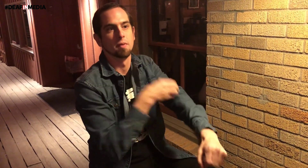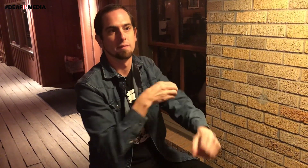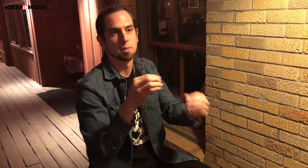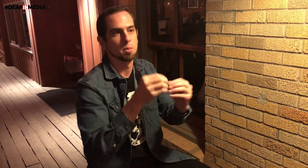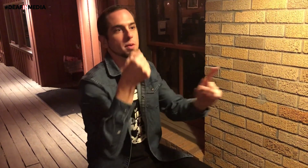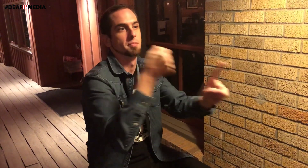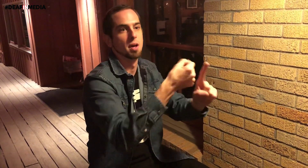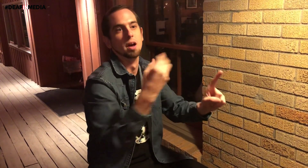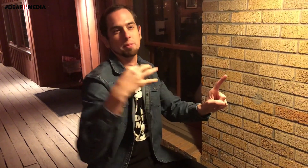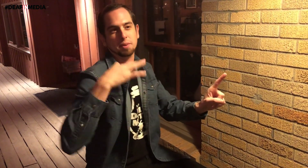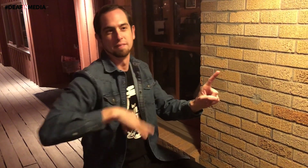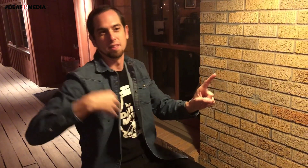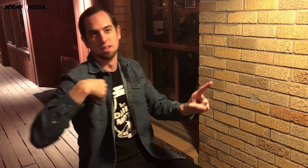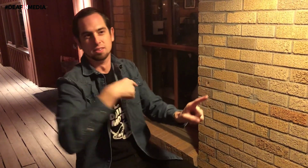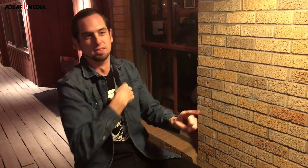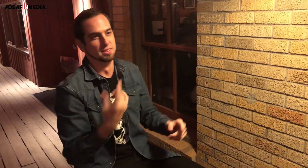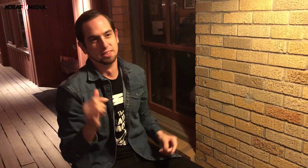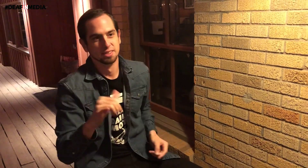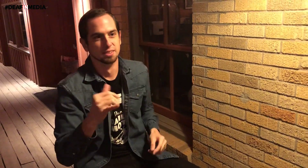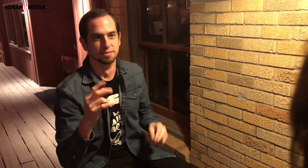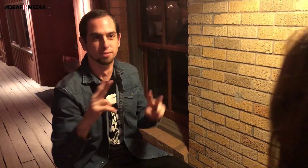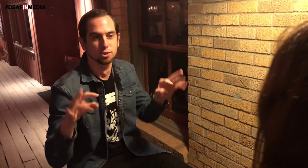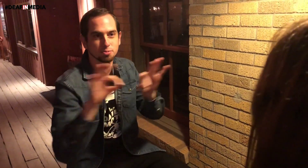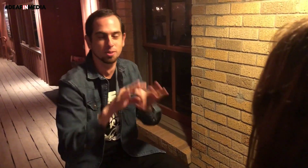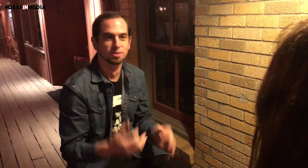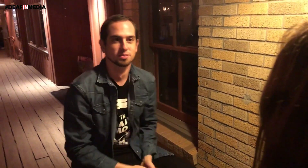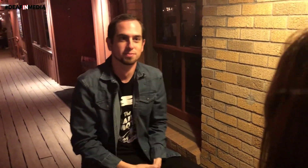more powerful, and have more impact that will benefit us. That’s important.